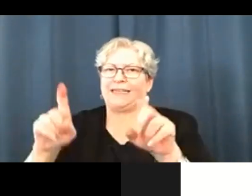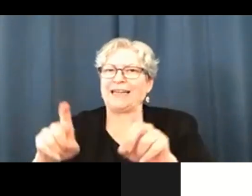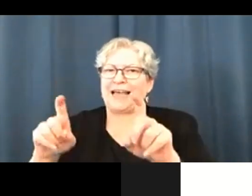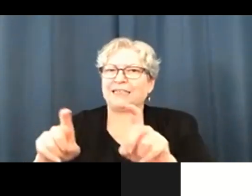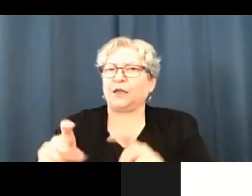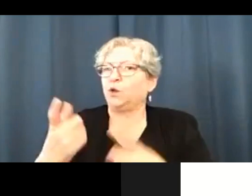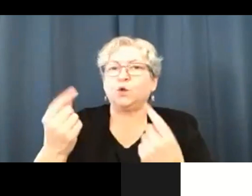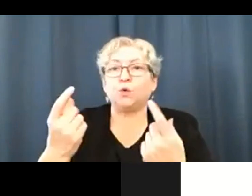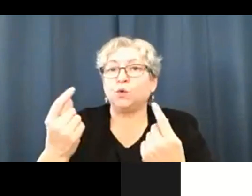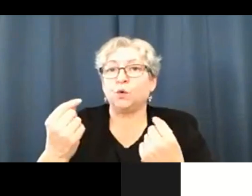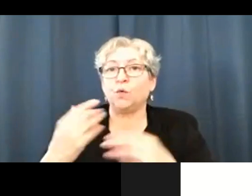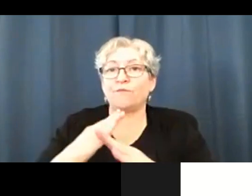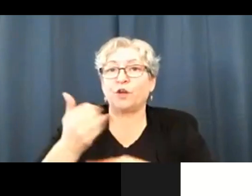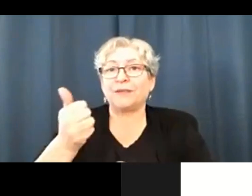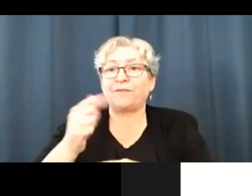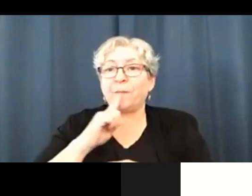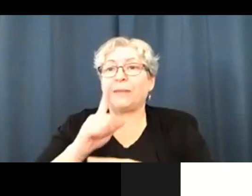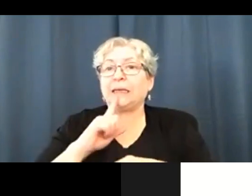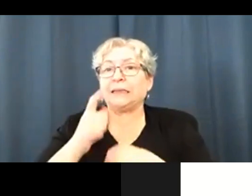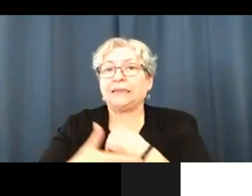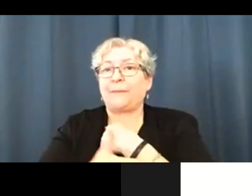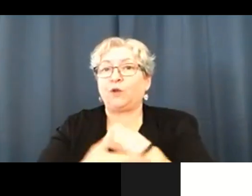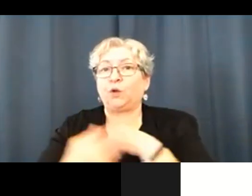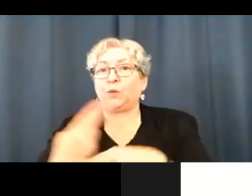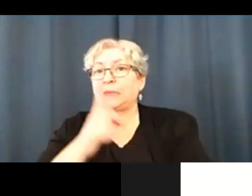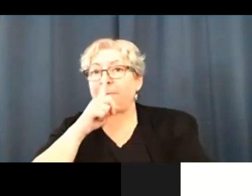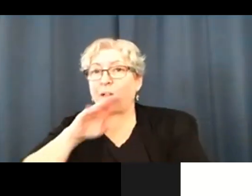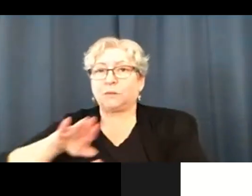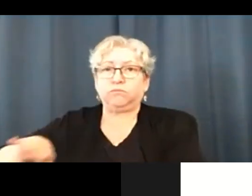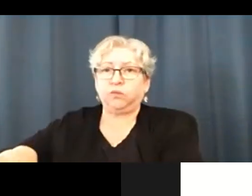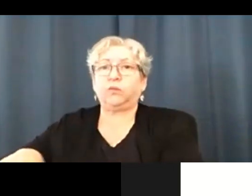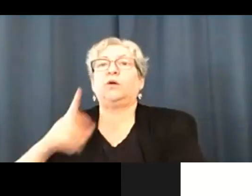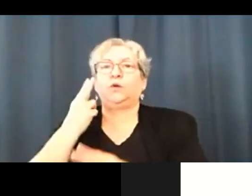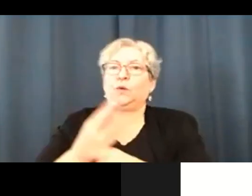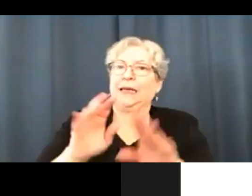is prevent yourself from being tempted to use your mouse and you can do that. Or open a free screen reader